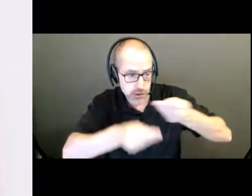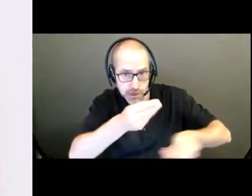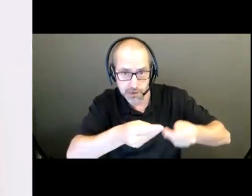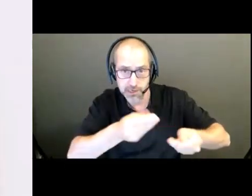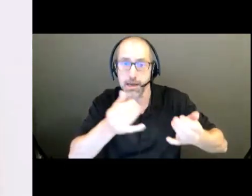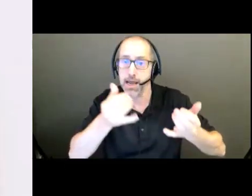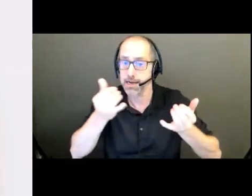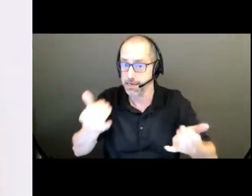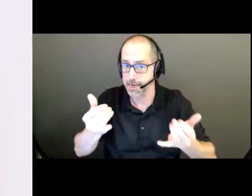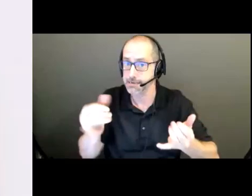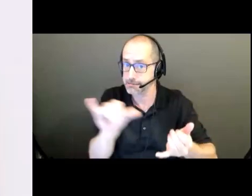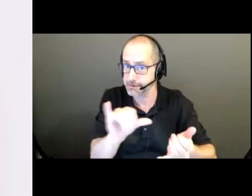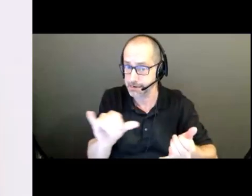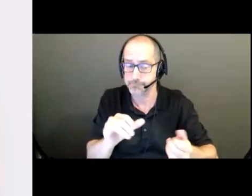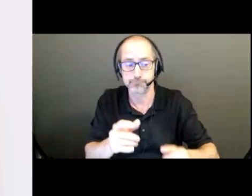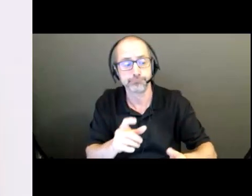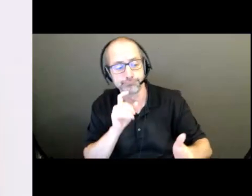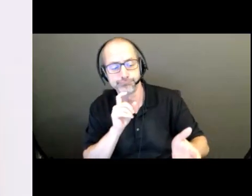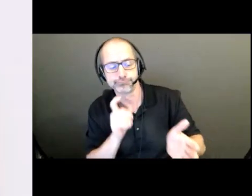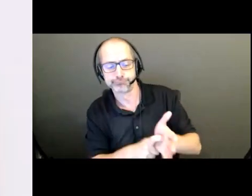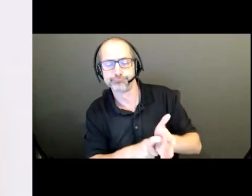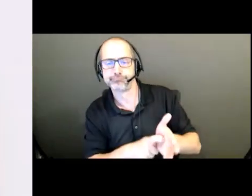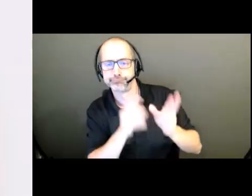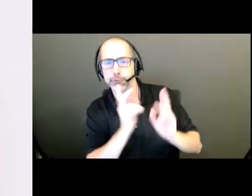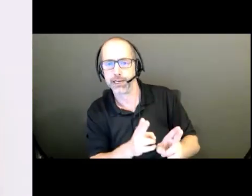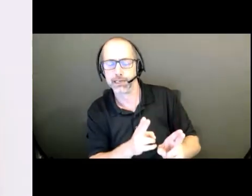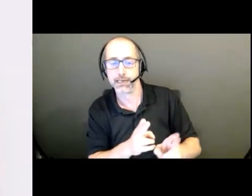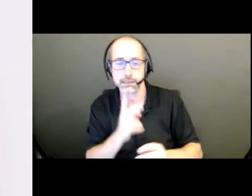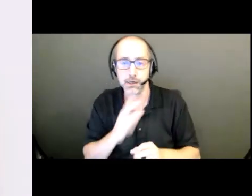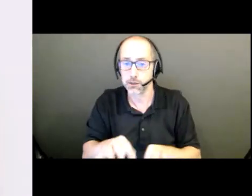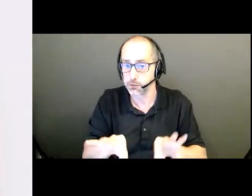It is important to be open and engaged with the many nations of this land.